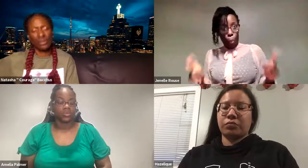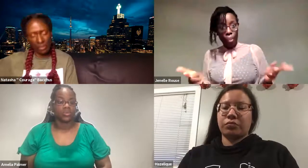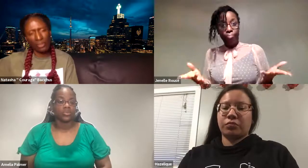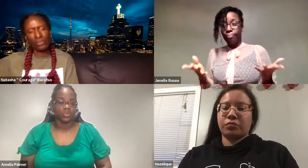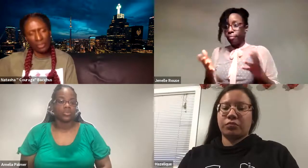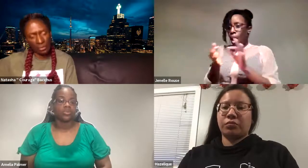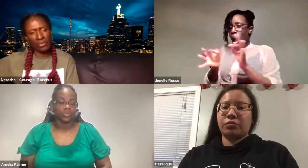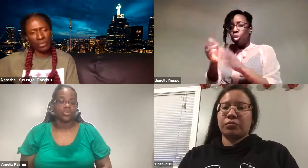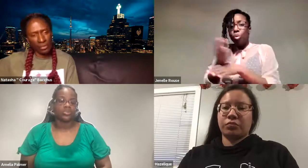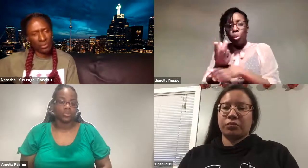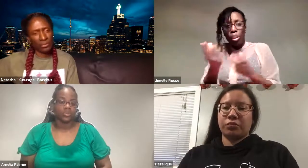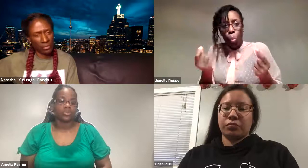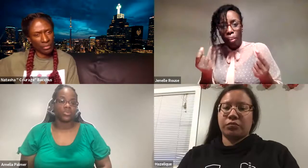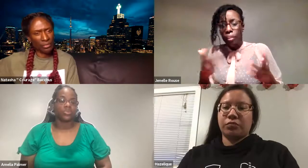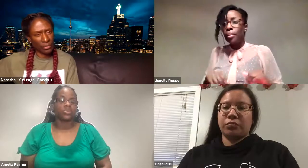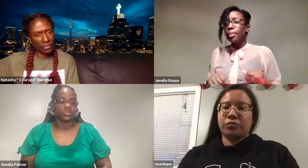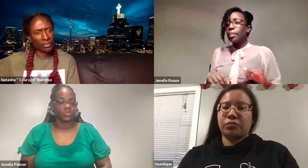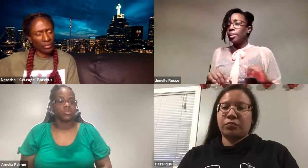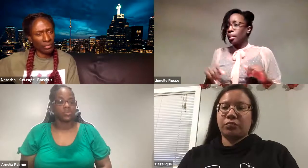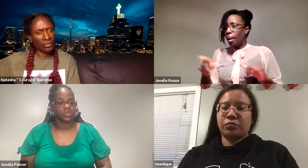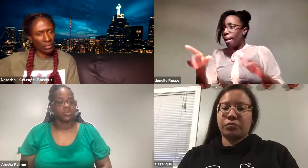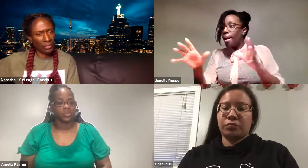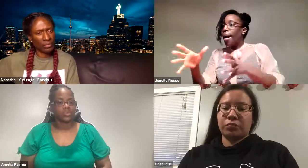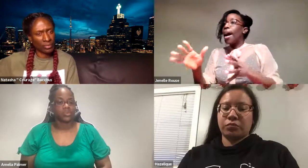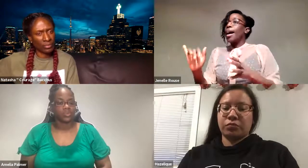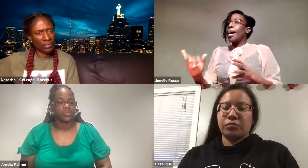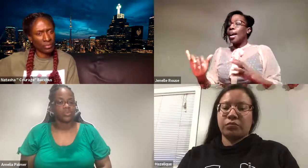a situation that we're in. what language is it being used?